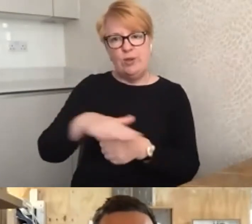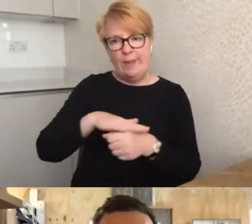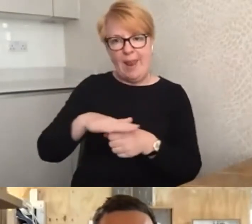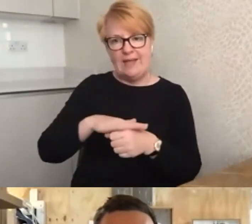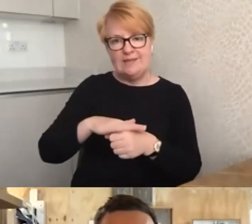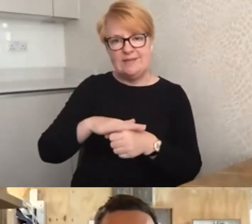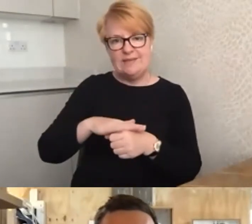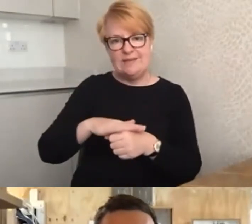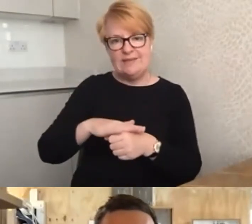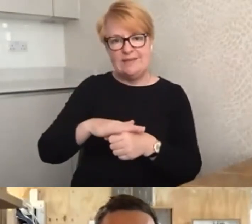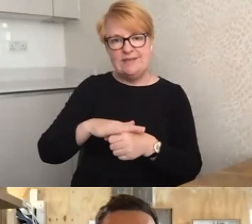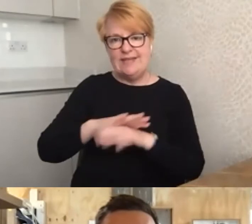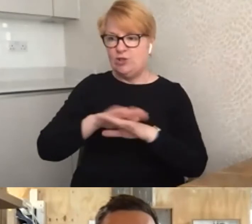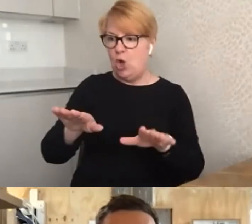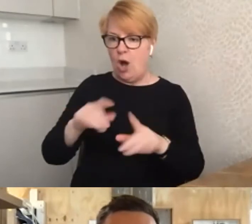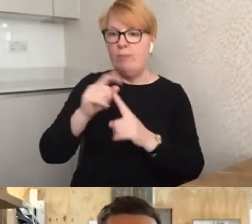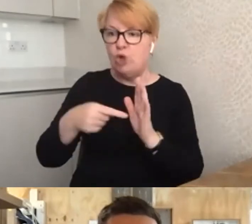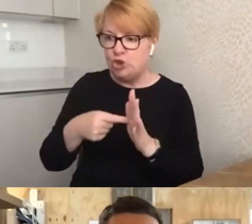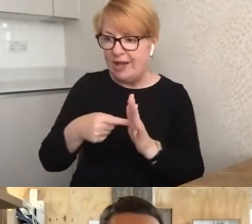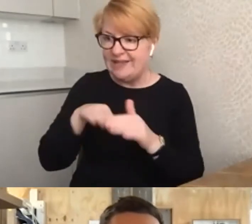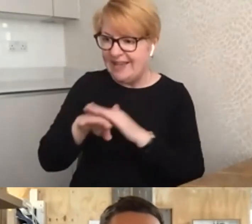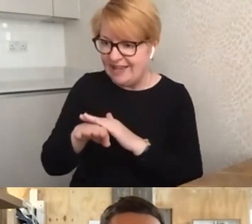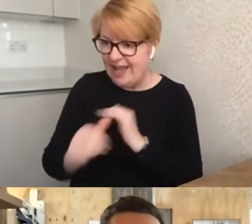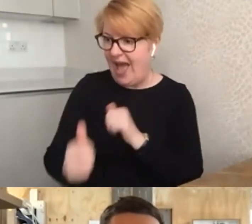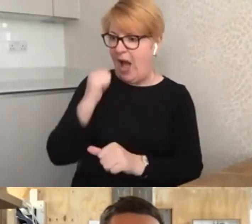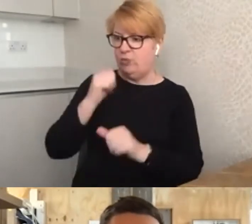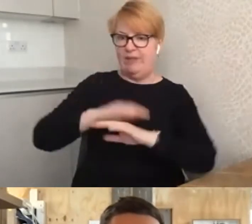comes in is realised, and then you will move out, I think what's key here is that you're both